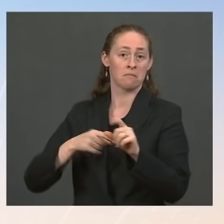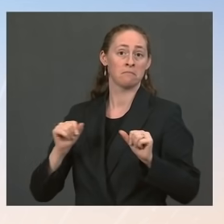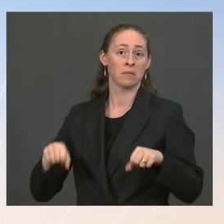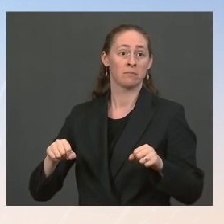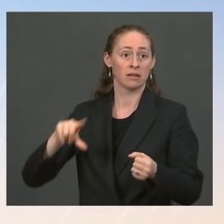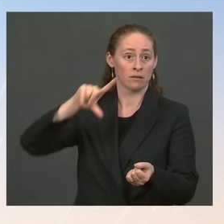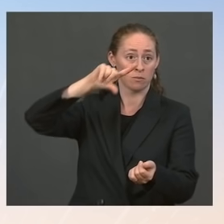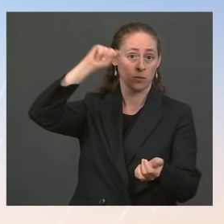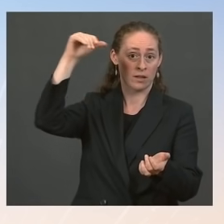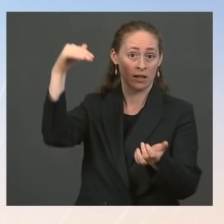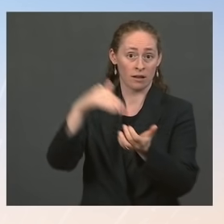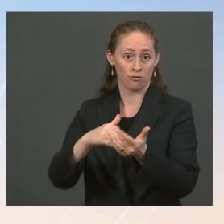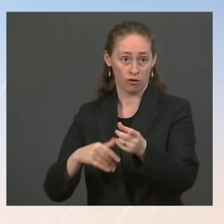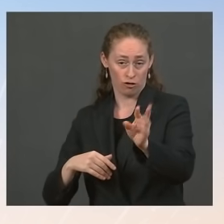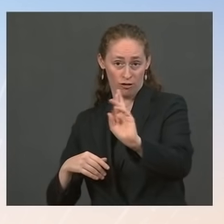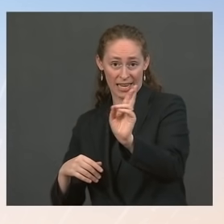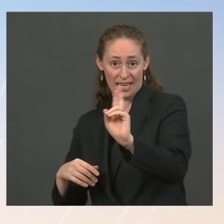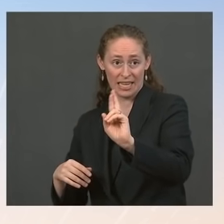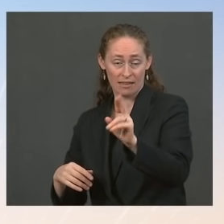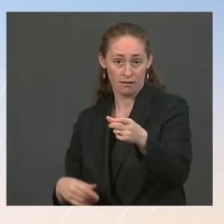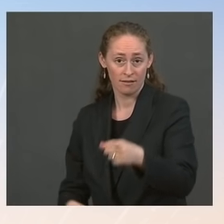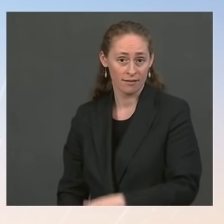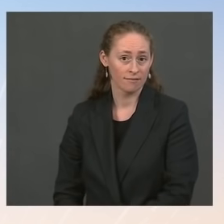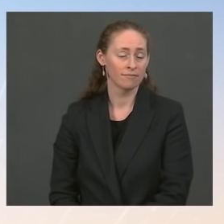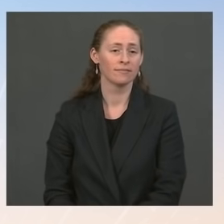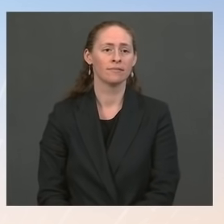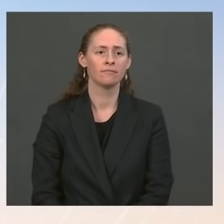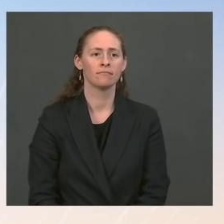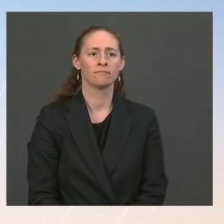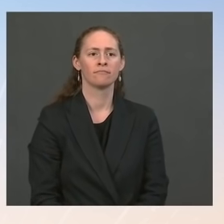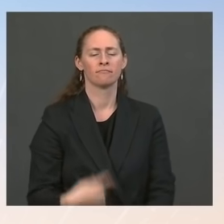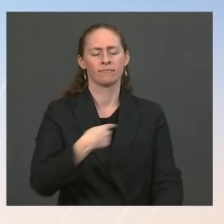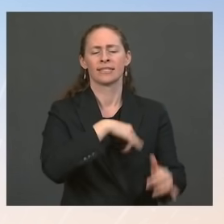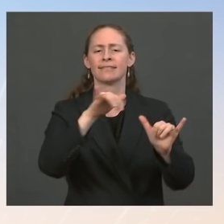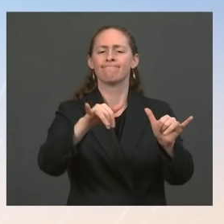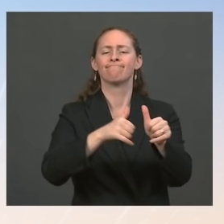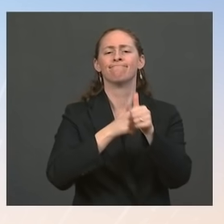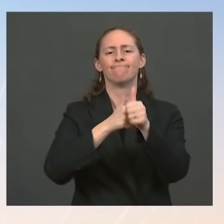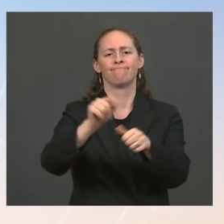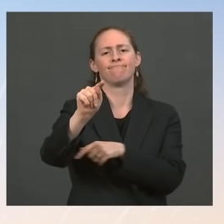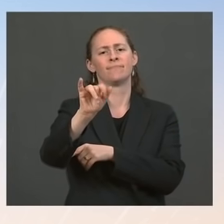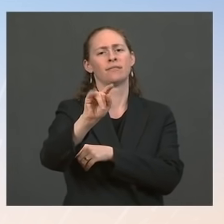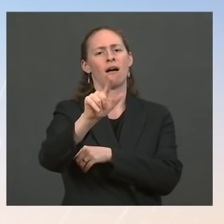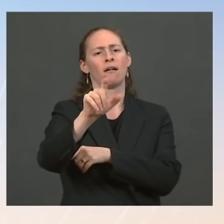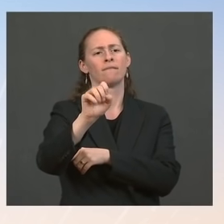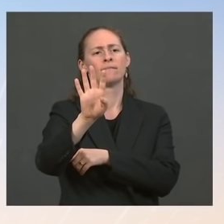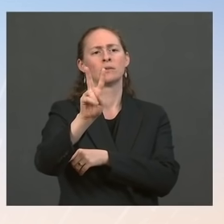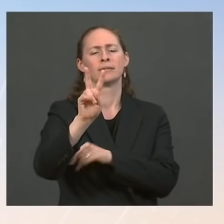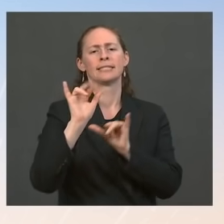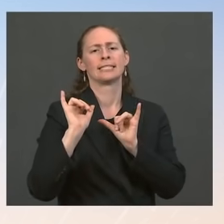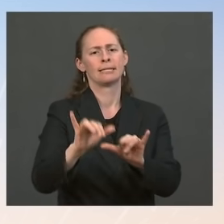Ms. Psaki: We're continuing to apply Title 42 at the border. We are continuing to convey through a range of means,